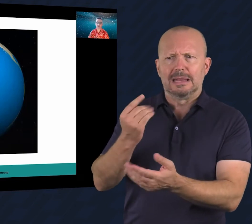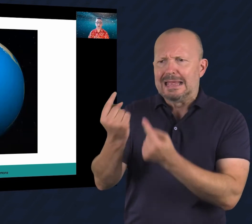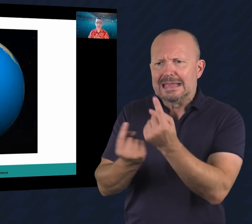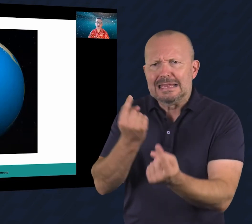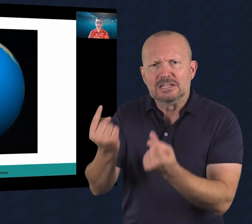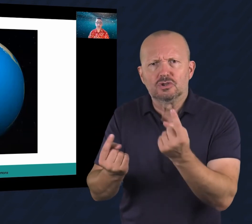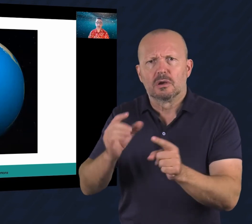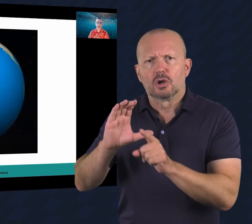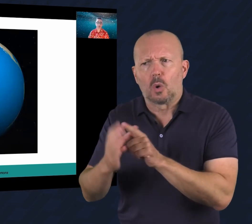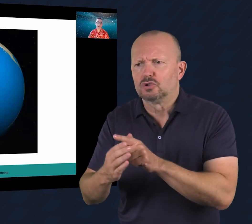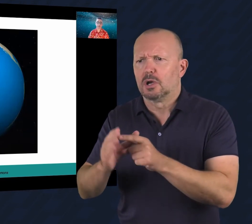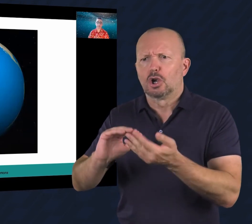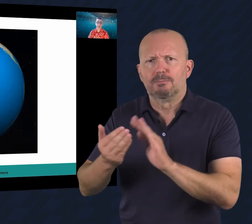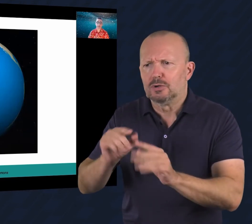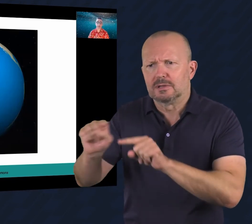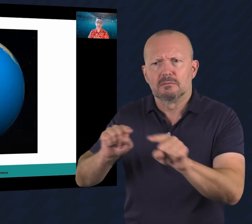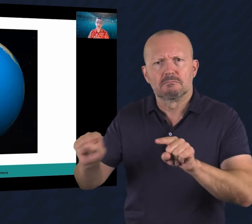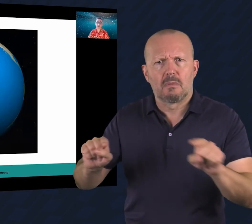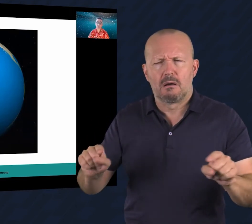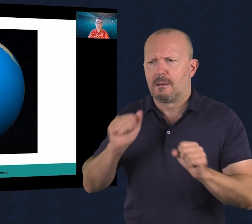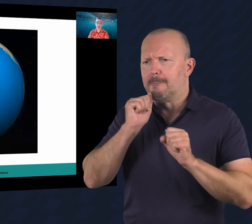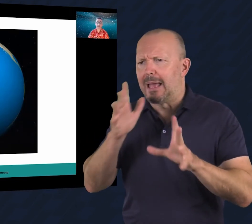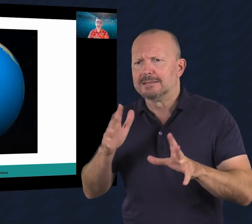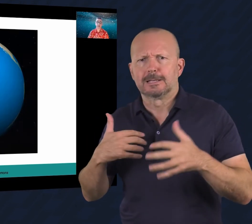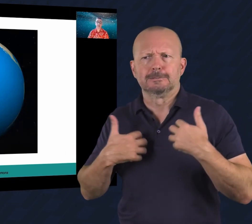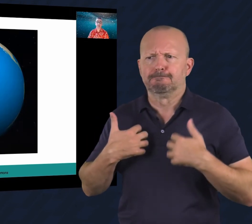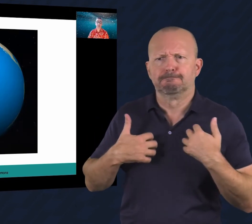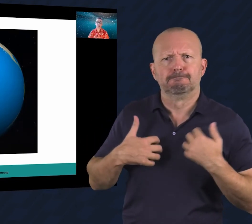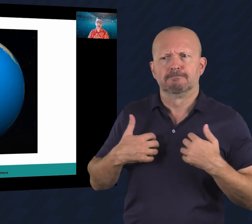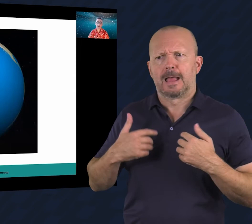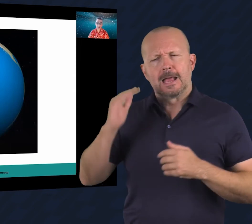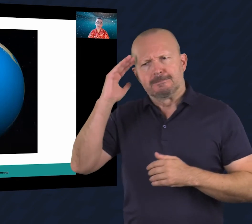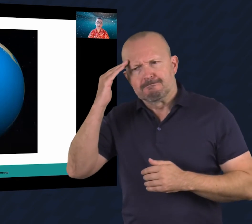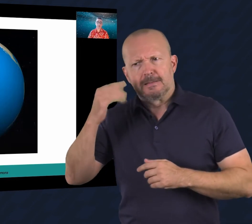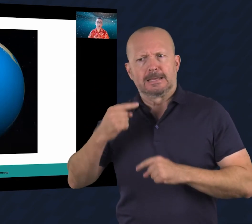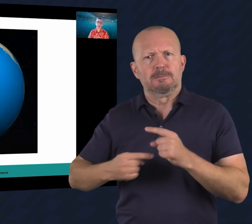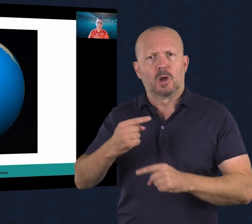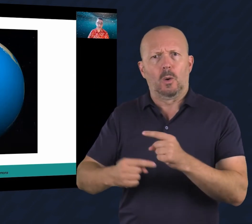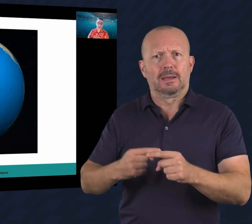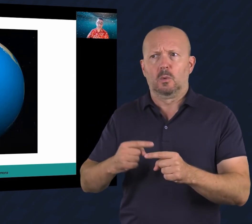vibrant, living and enduring, in the face of overwhelming challenges of colonialism, of capitalism,